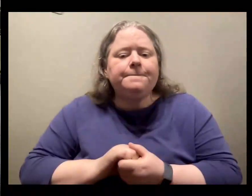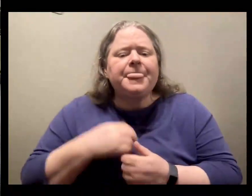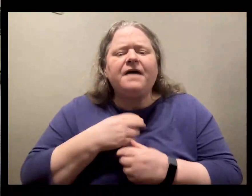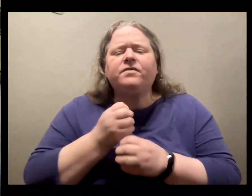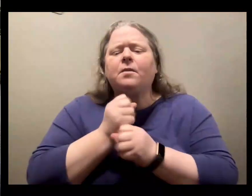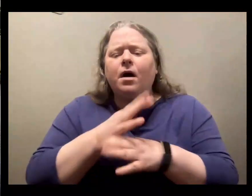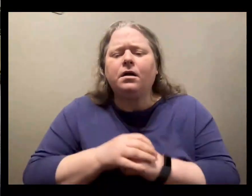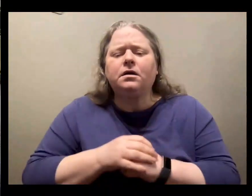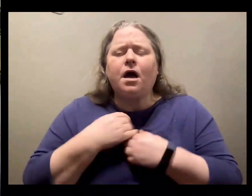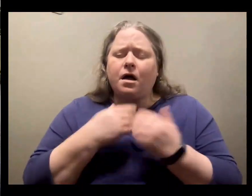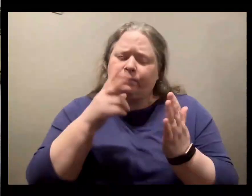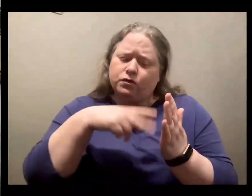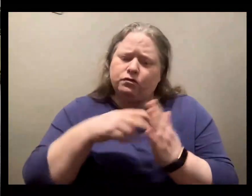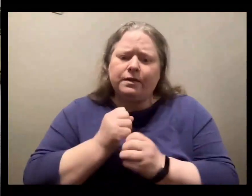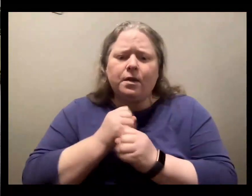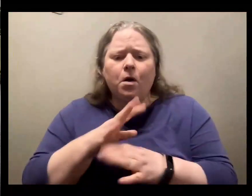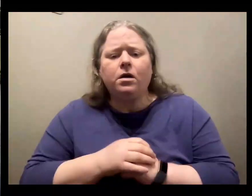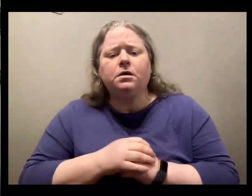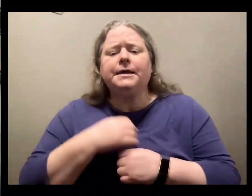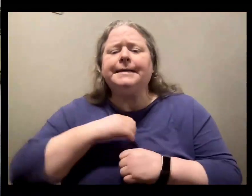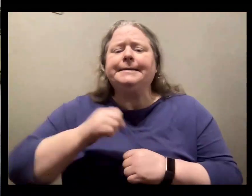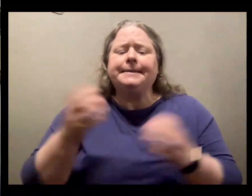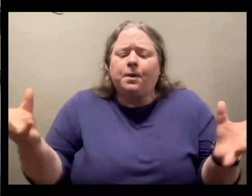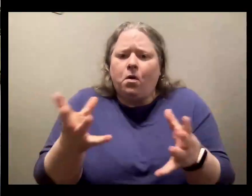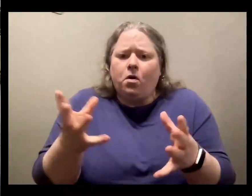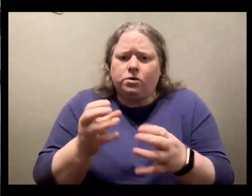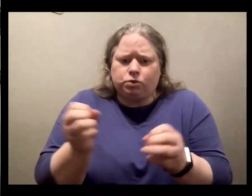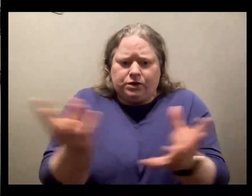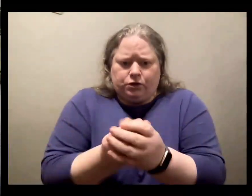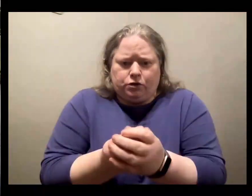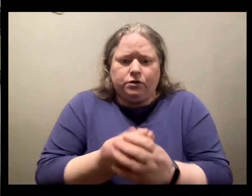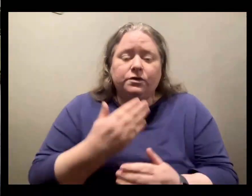I have them all, I’ve read them all, and I keep them all together.